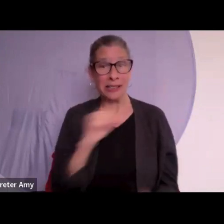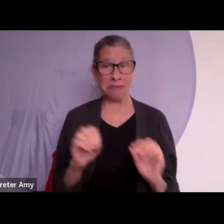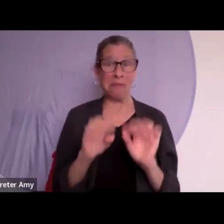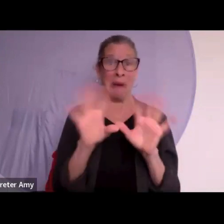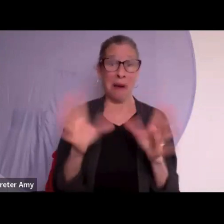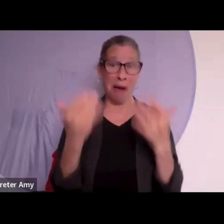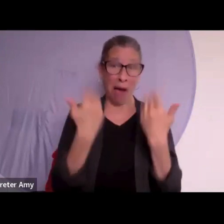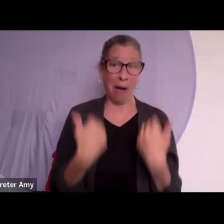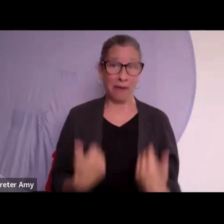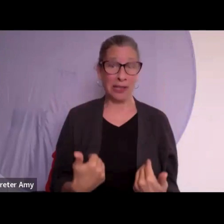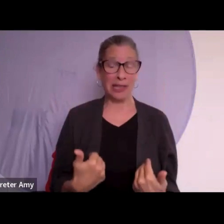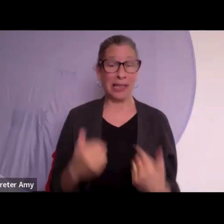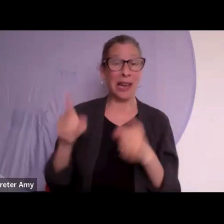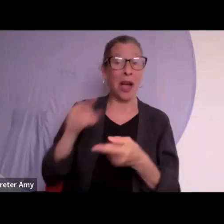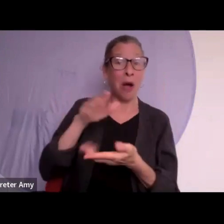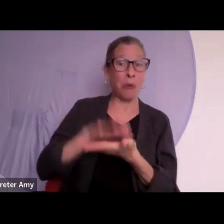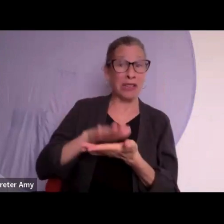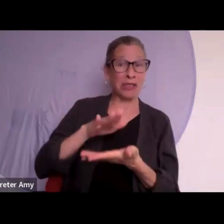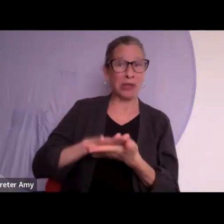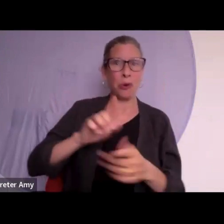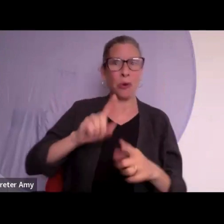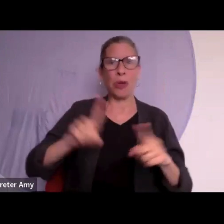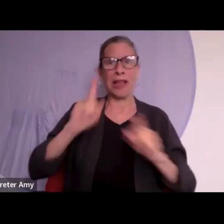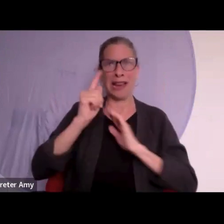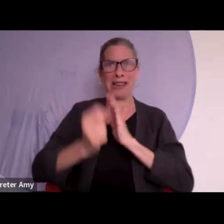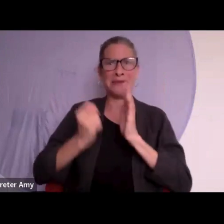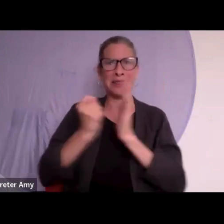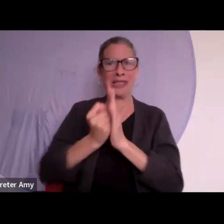went to school at a very different time. And I'm just so